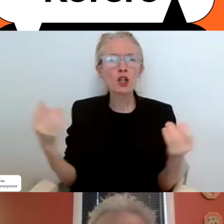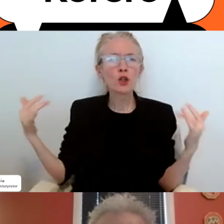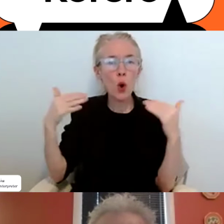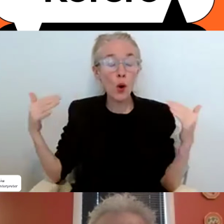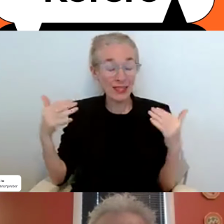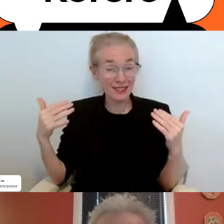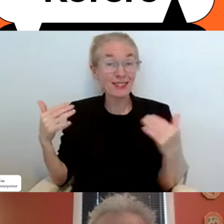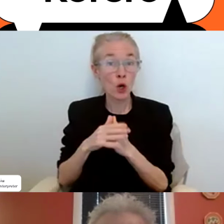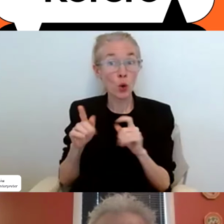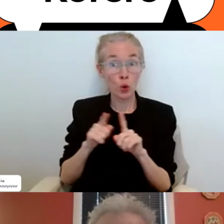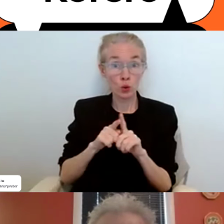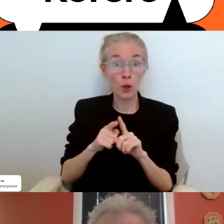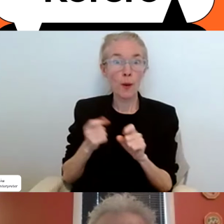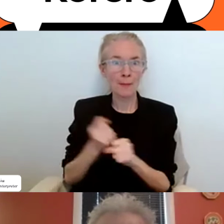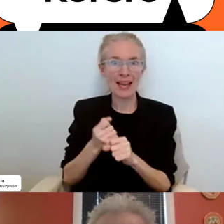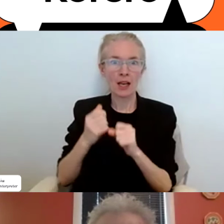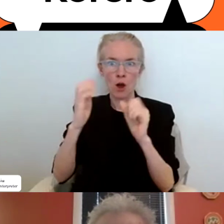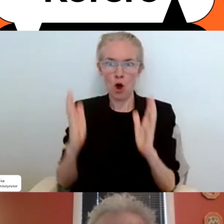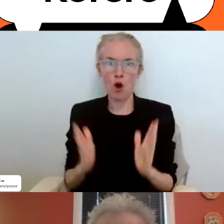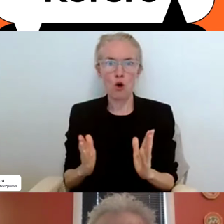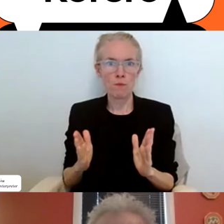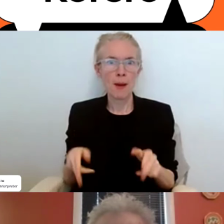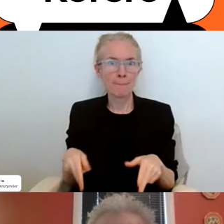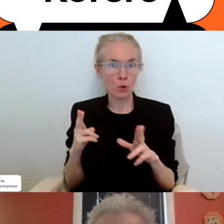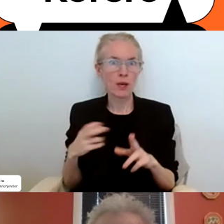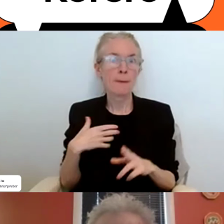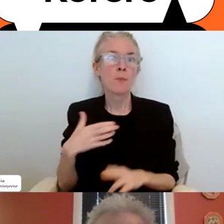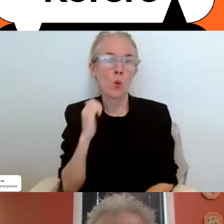thermal envelope perspective. So there are really good technical